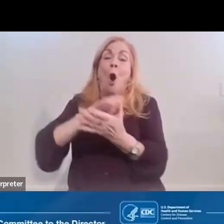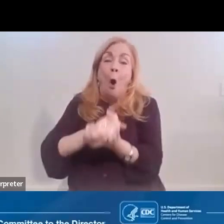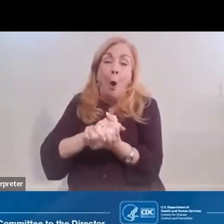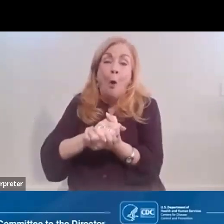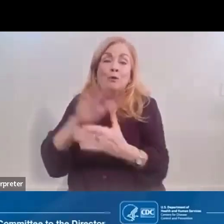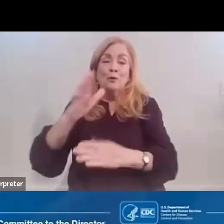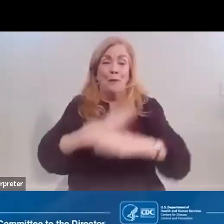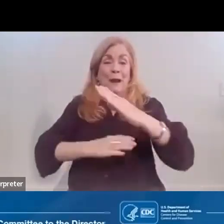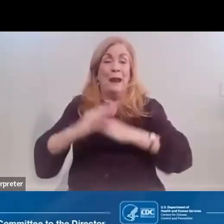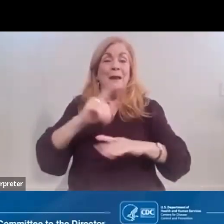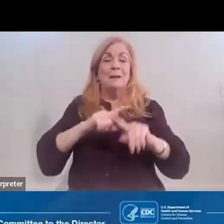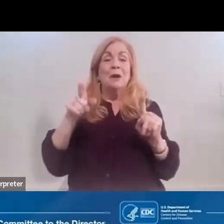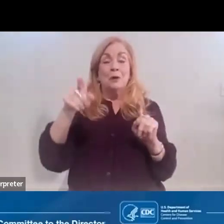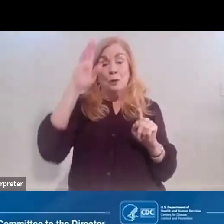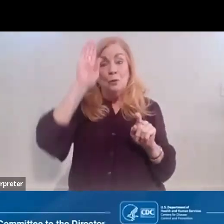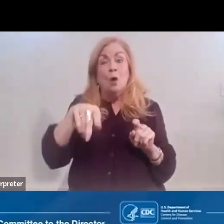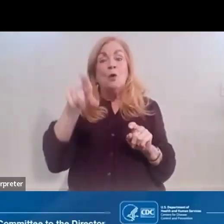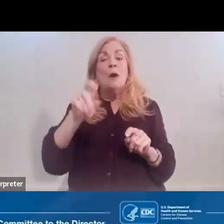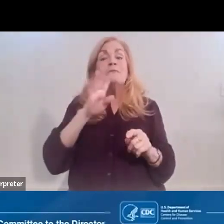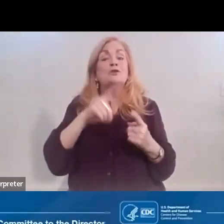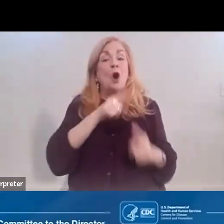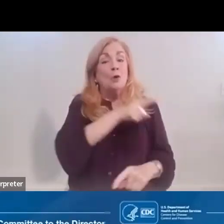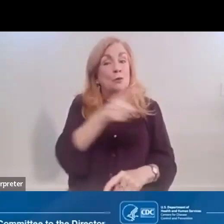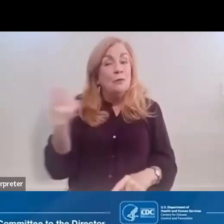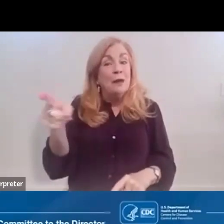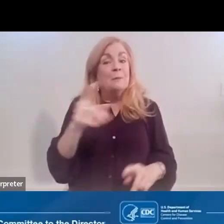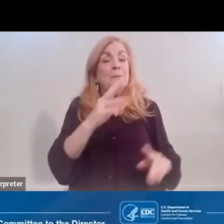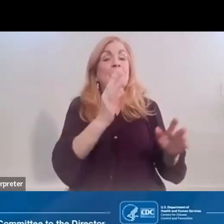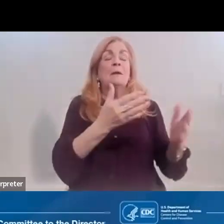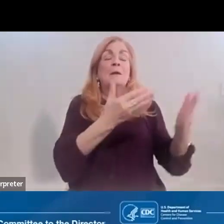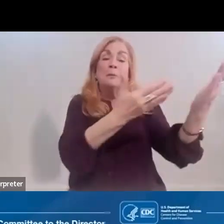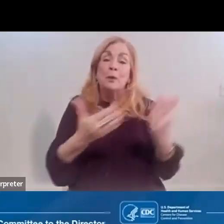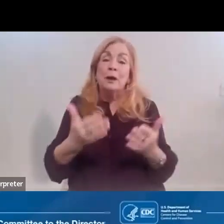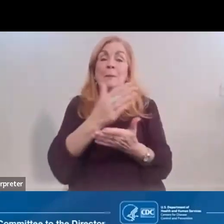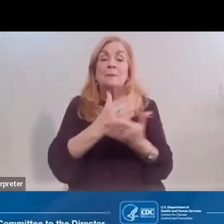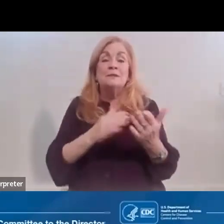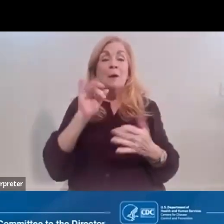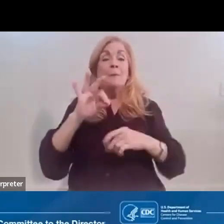you know, you're going to have to talk to them and you're going to have to bring in some of the early adapters to kind of help you work with it.